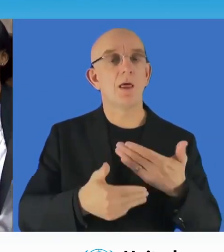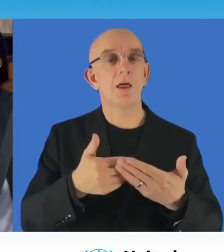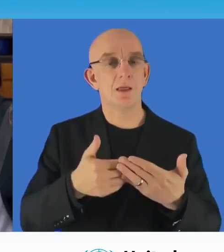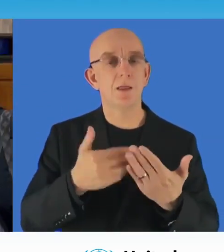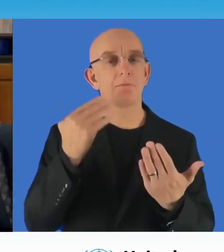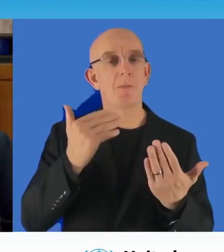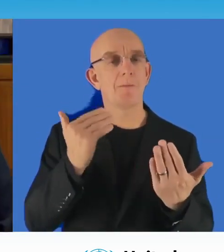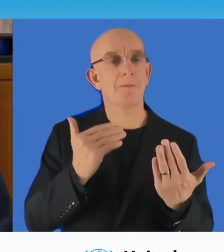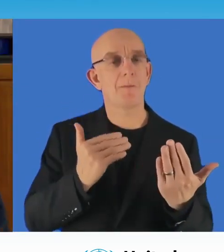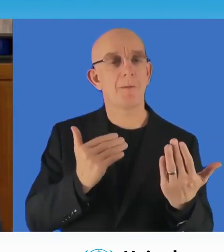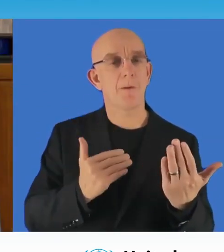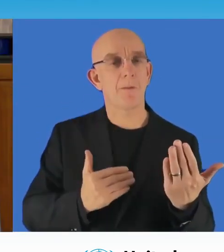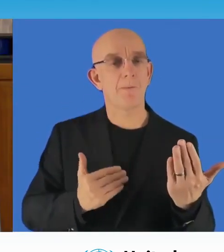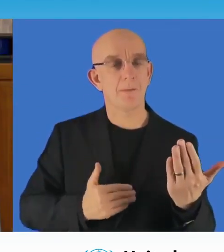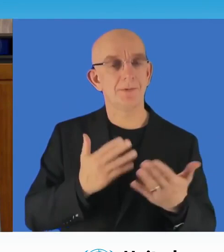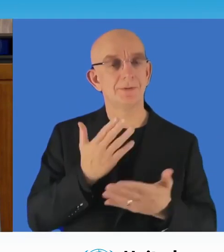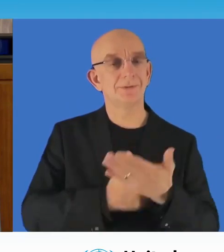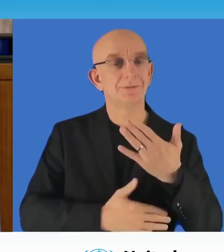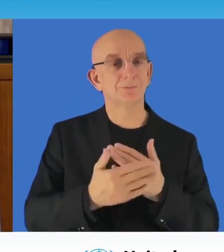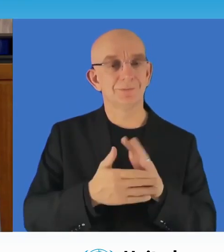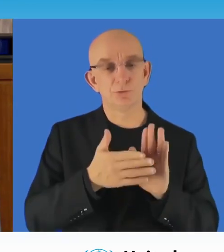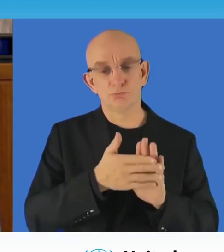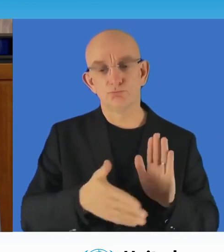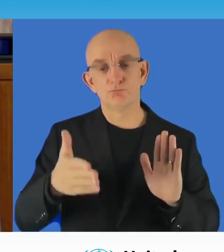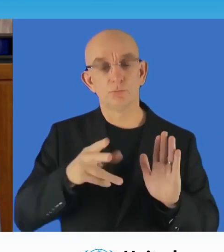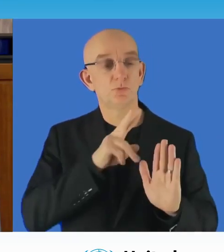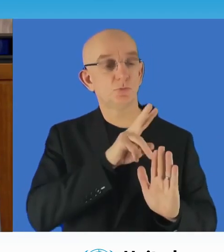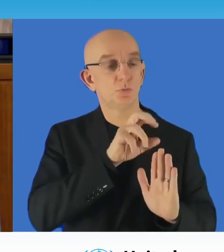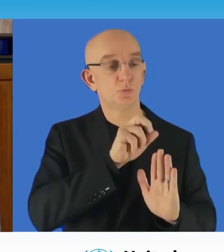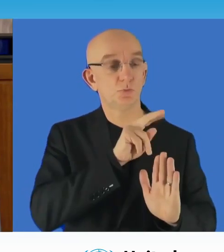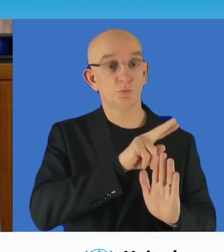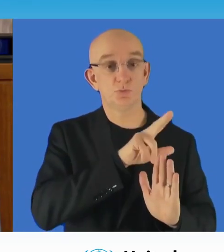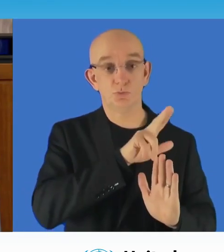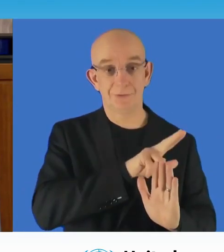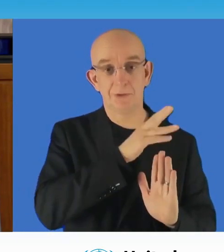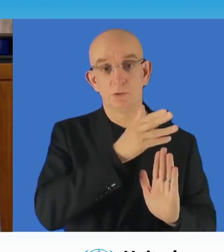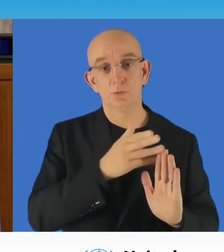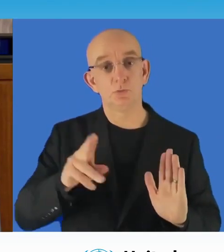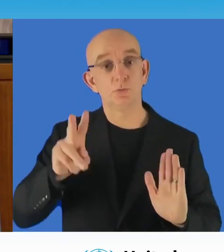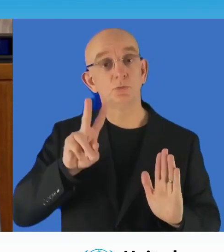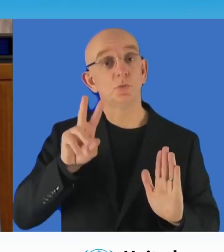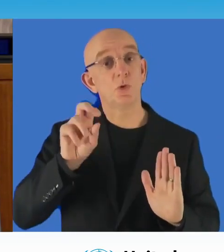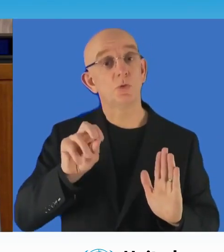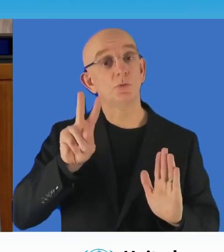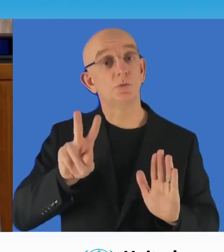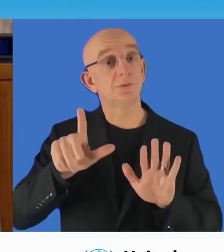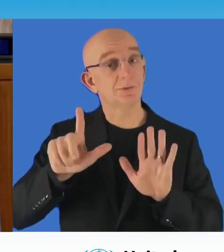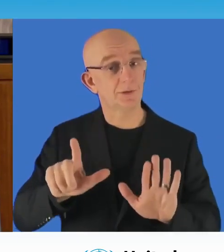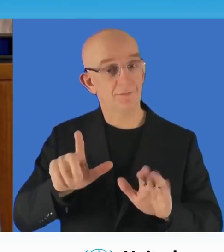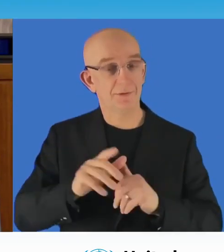accordance with the act on welfare of person with disability the aim of this plan is to enhance the